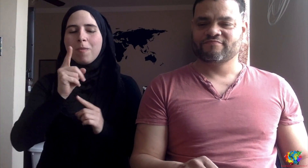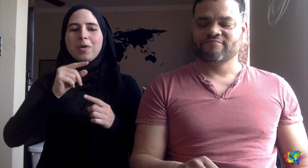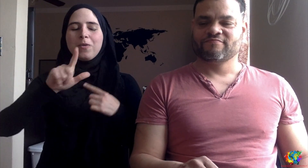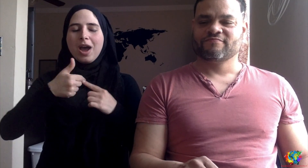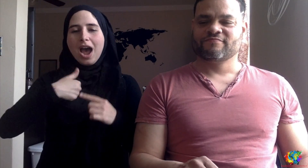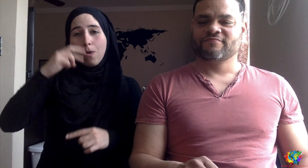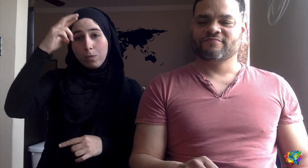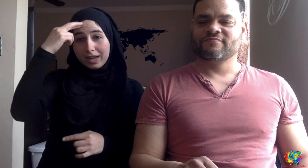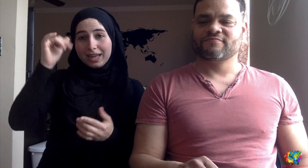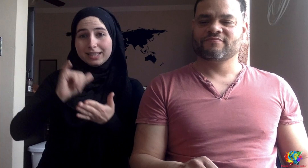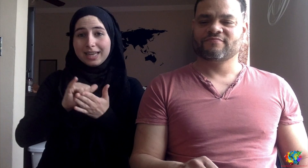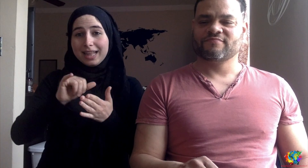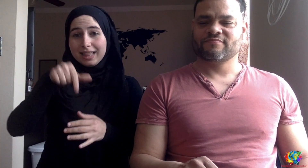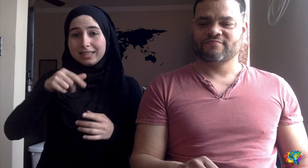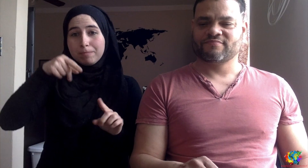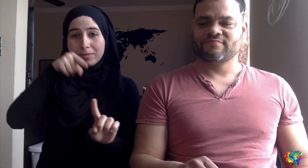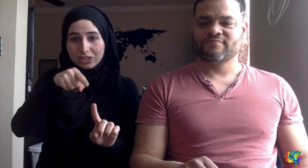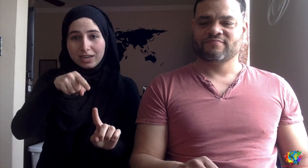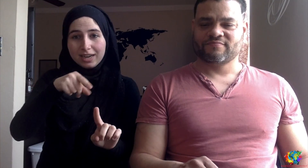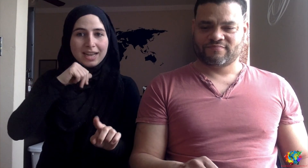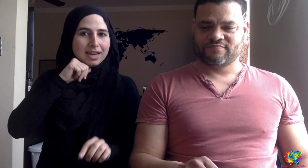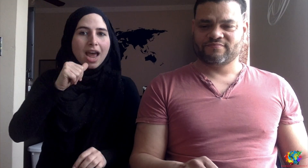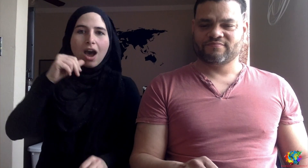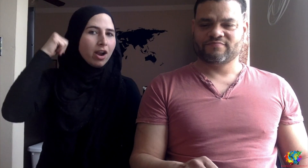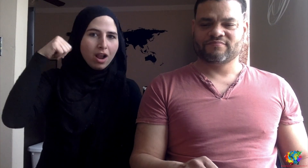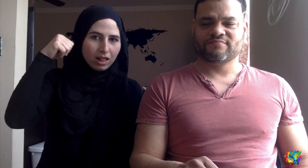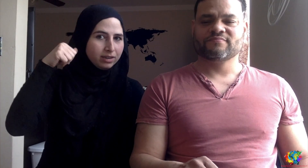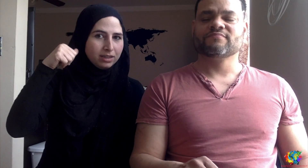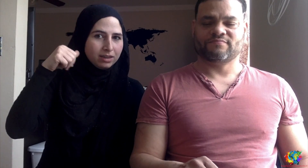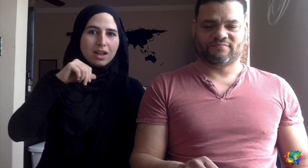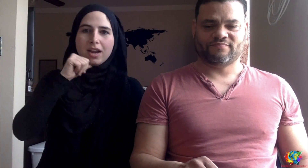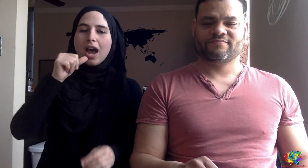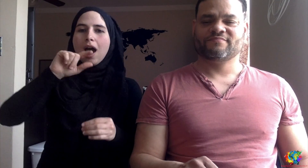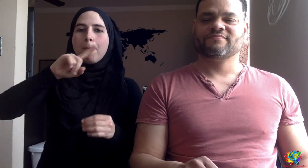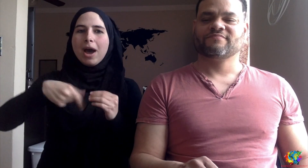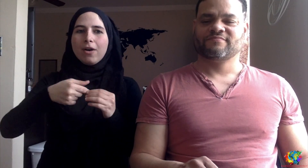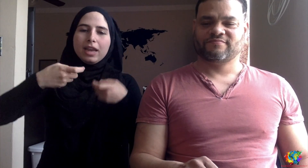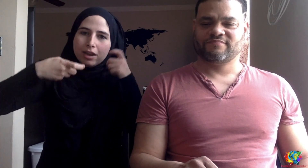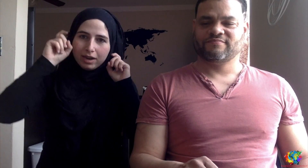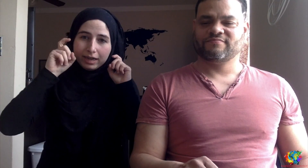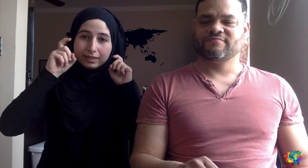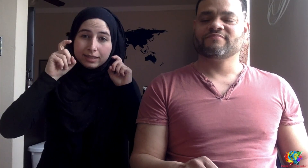Zee: My biggest pivotal moment is when I realized that this mission is not about the audiologist. It's not about the hearing aids